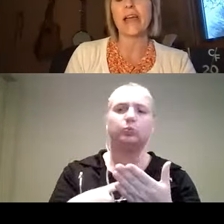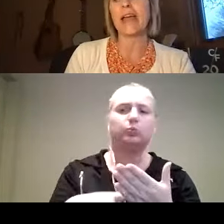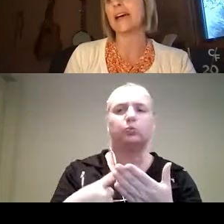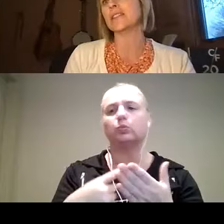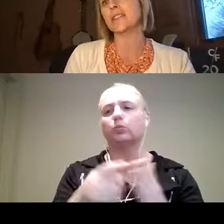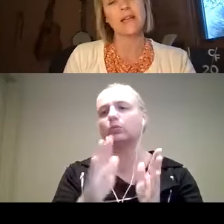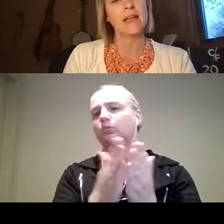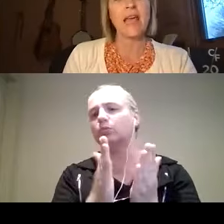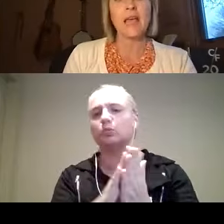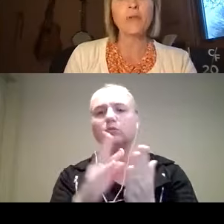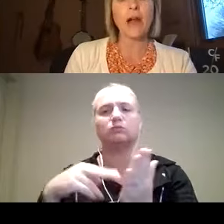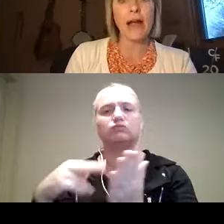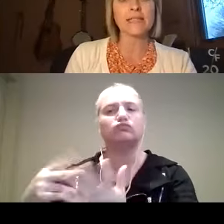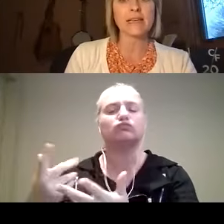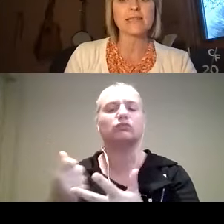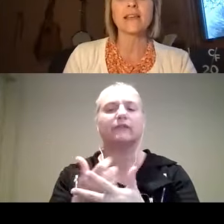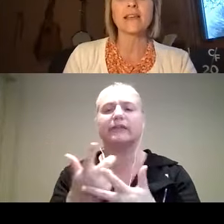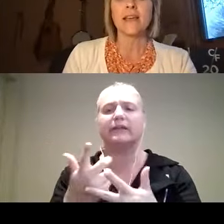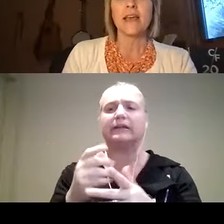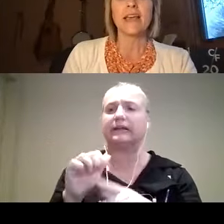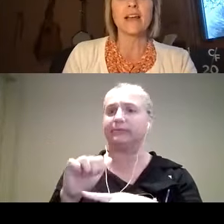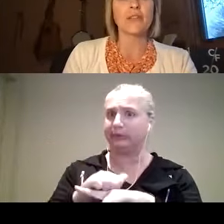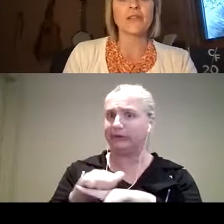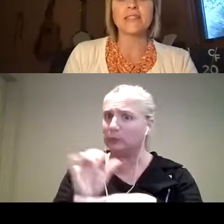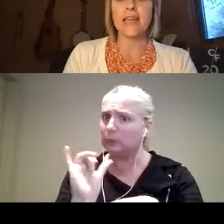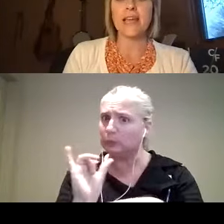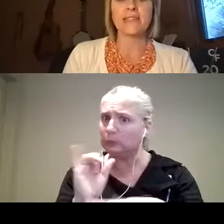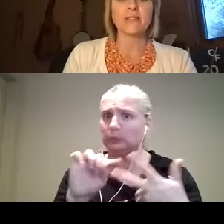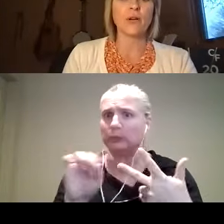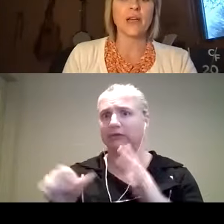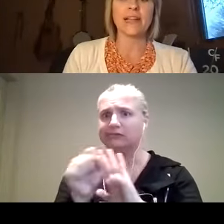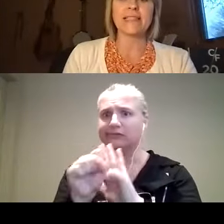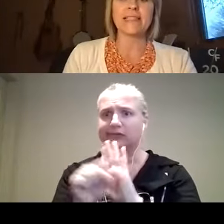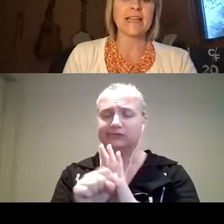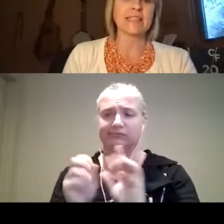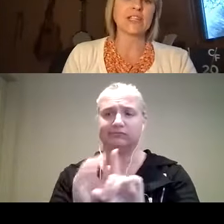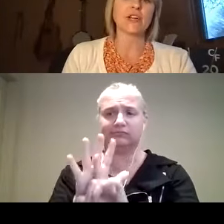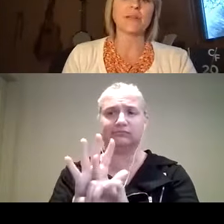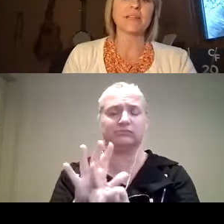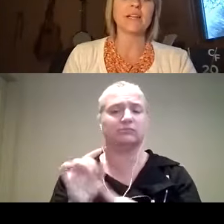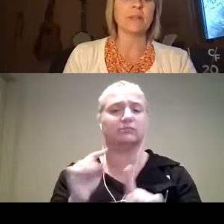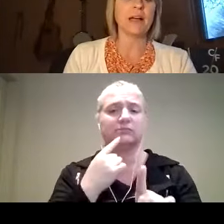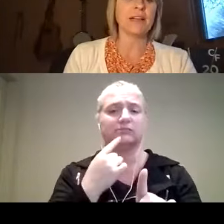and in practice in other states. And it says the term doesn't apply